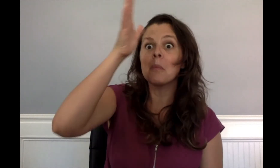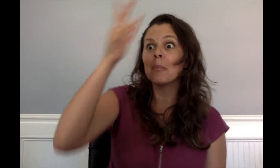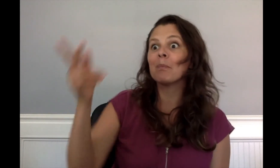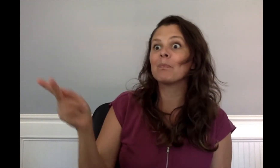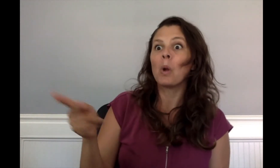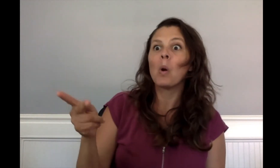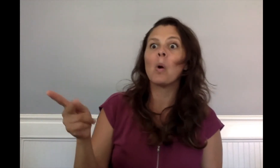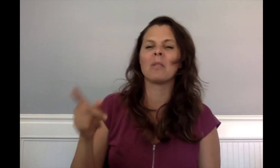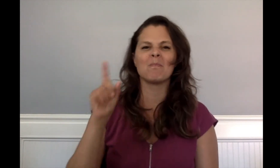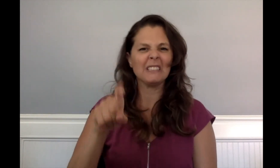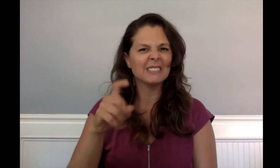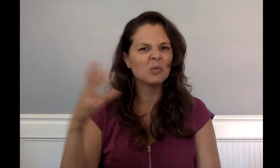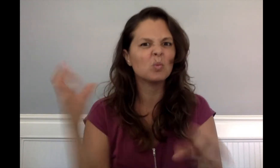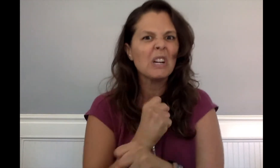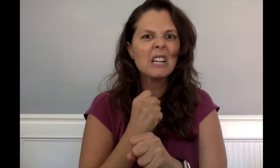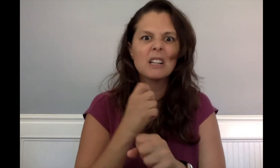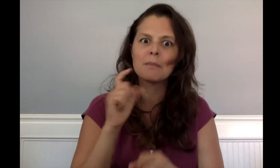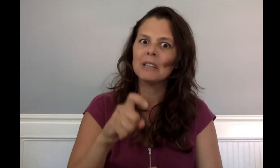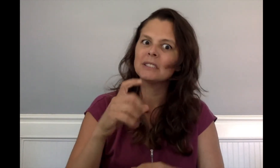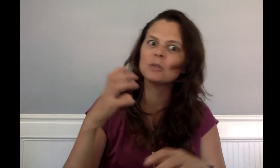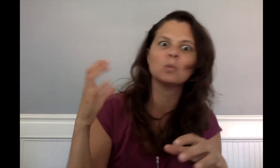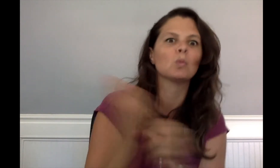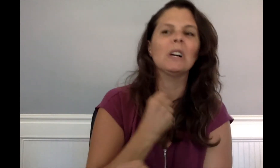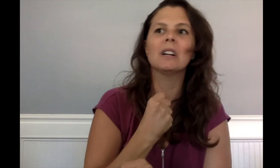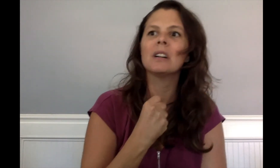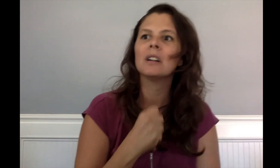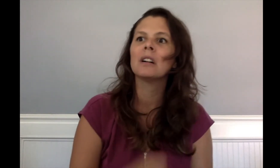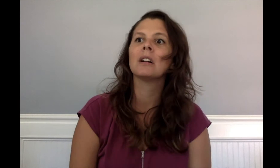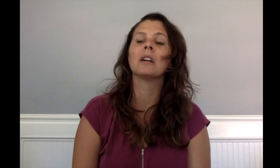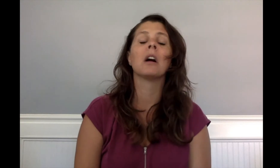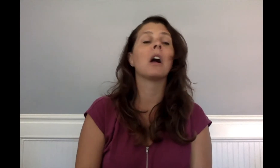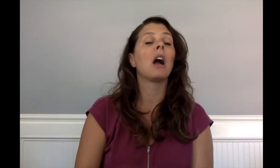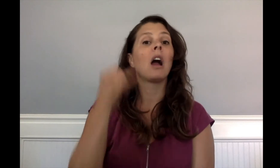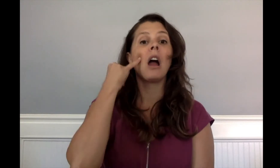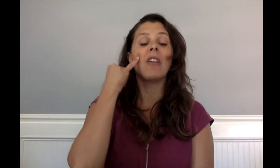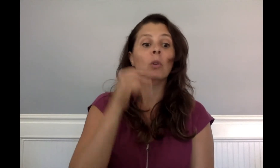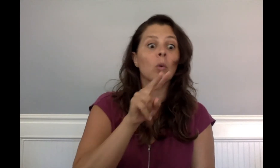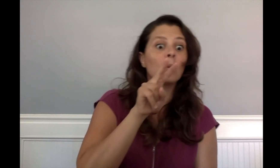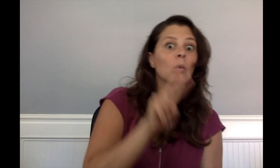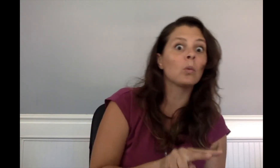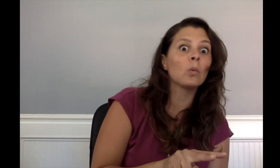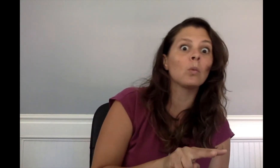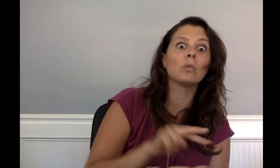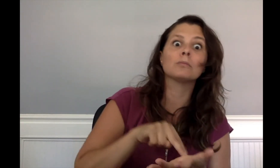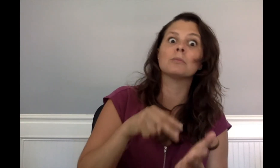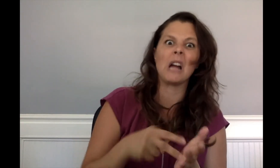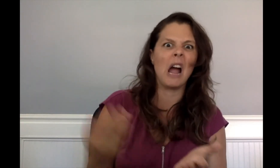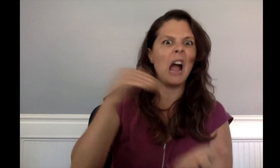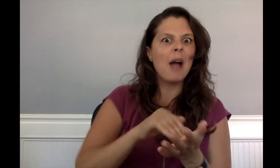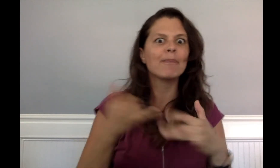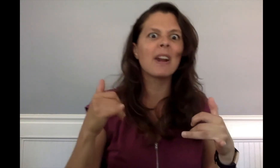"Irma and irving each will want to win. and when one doesn't win, he or she